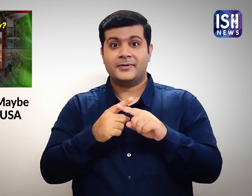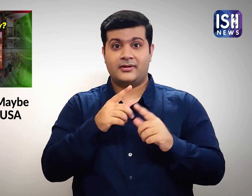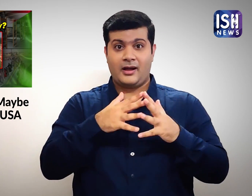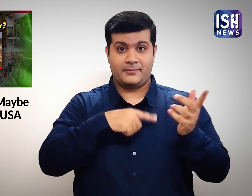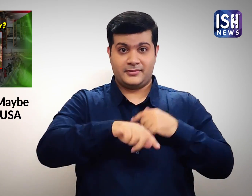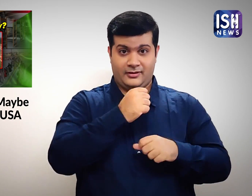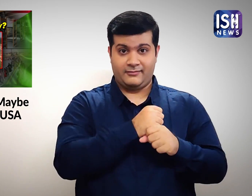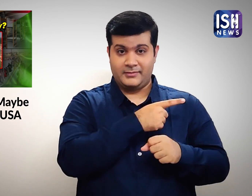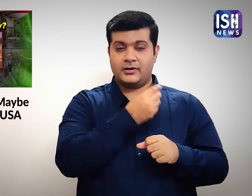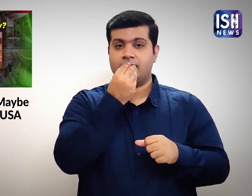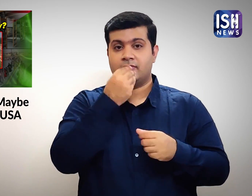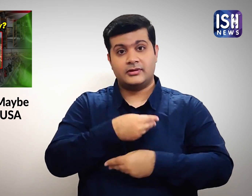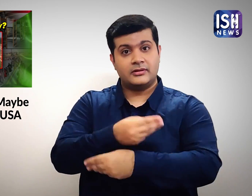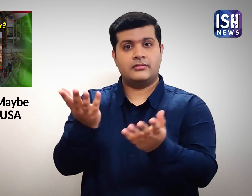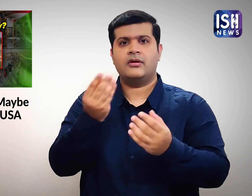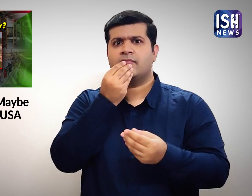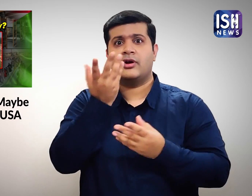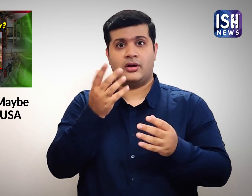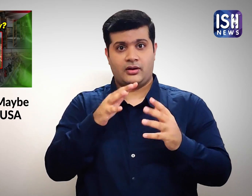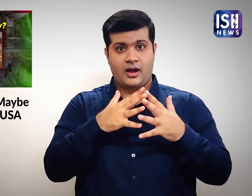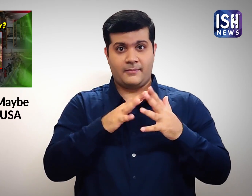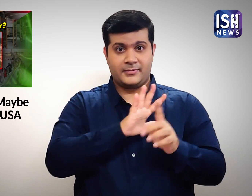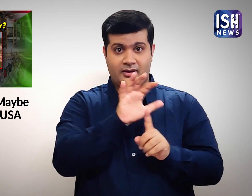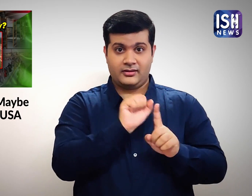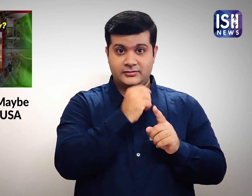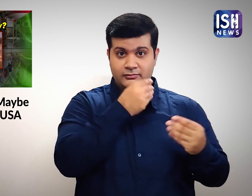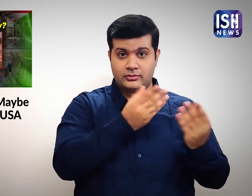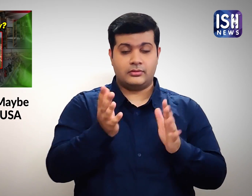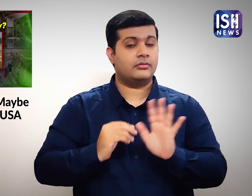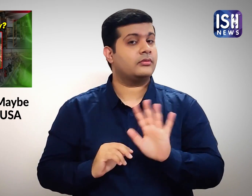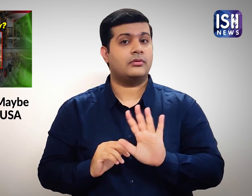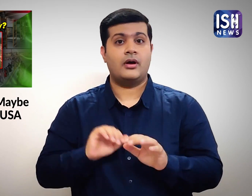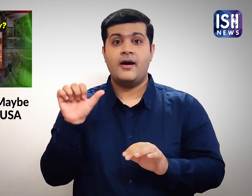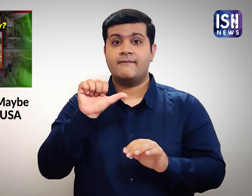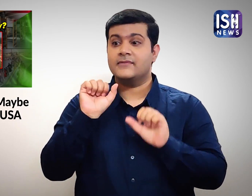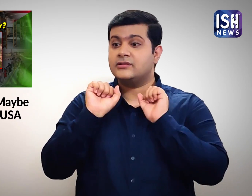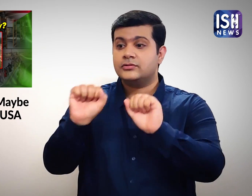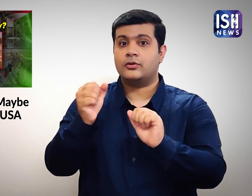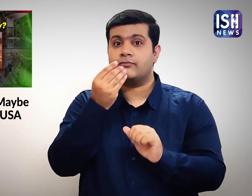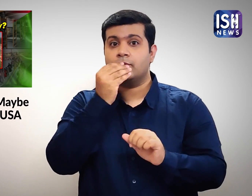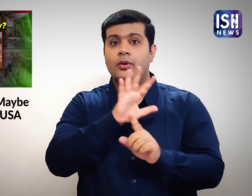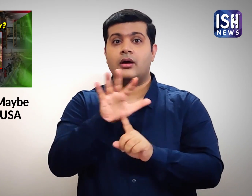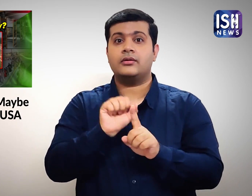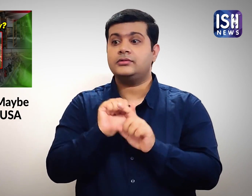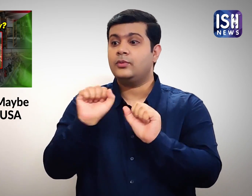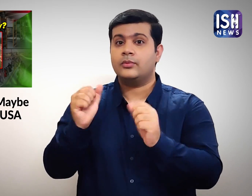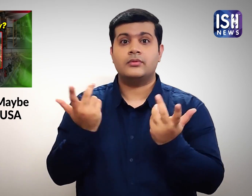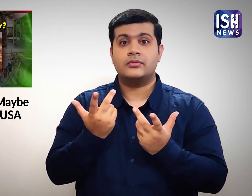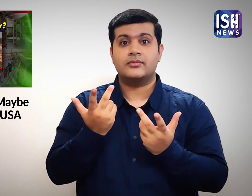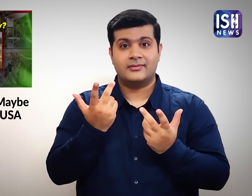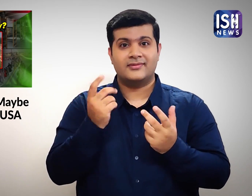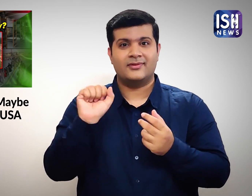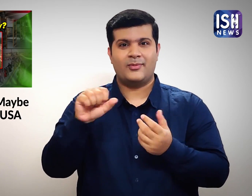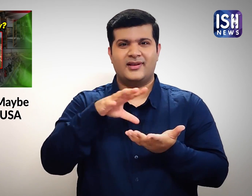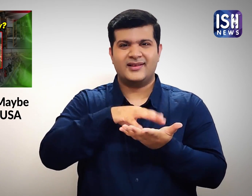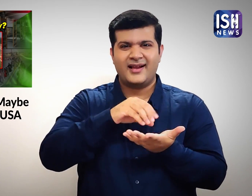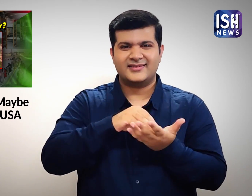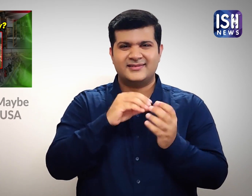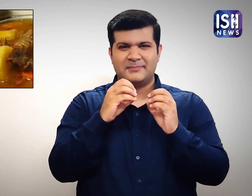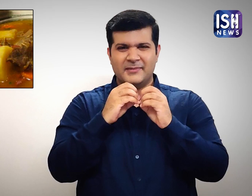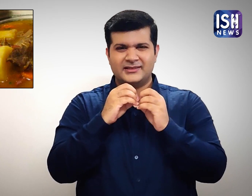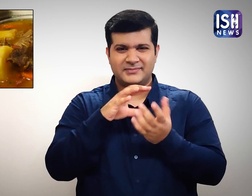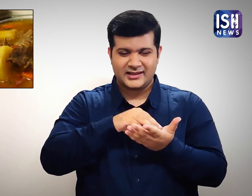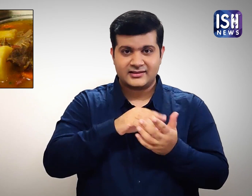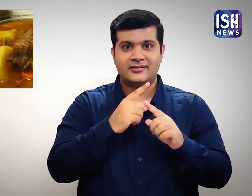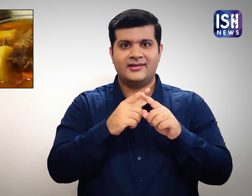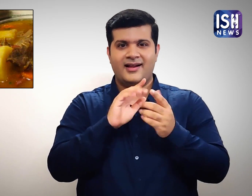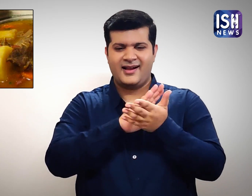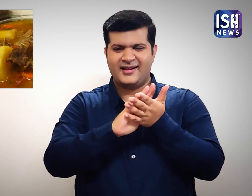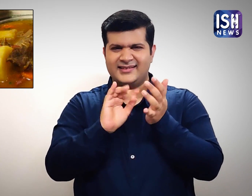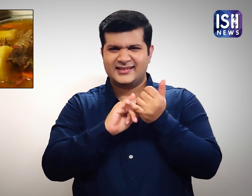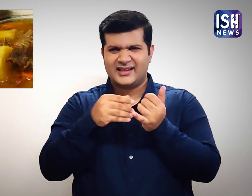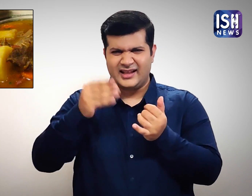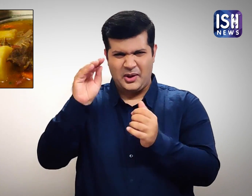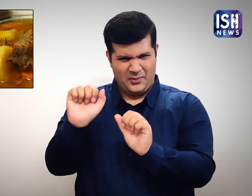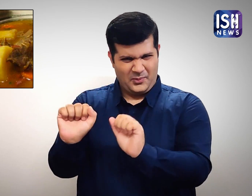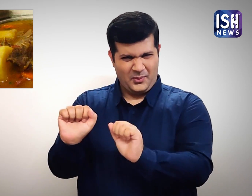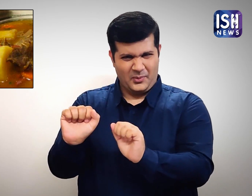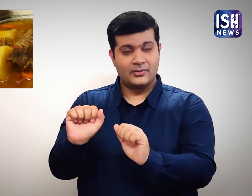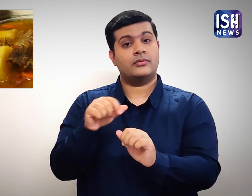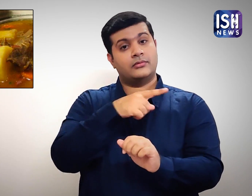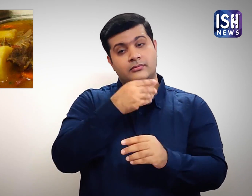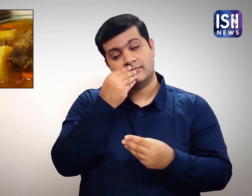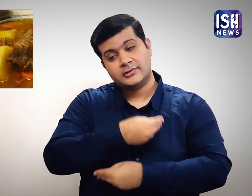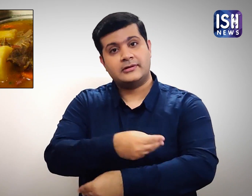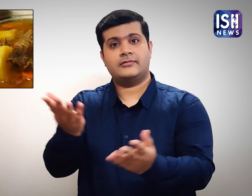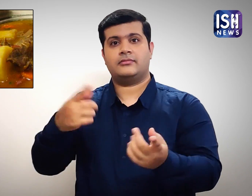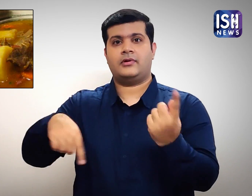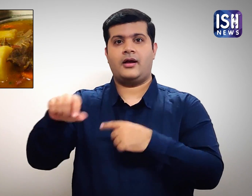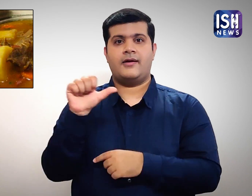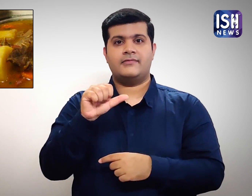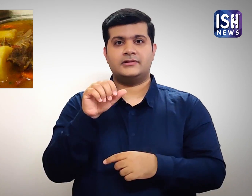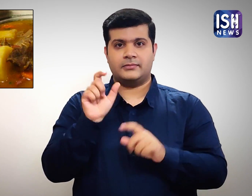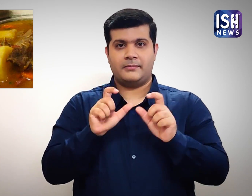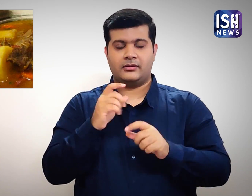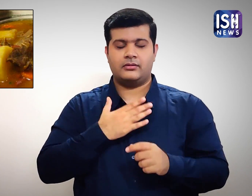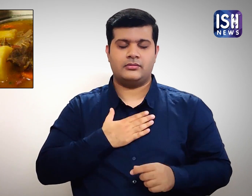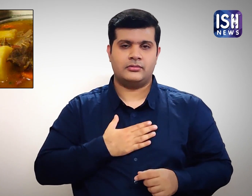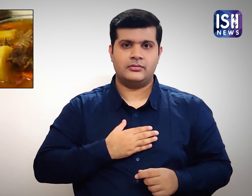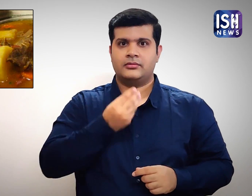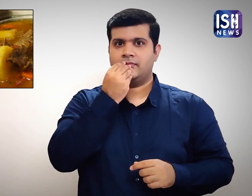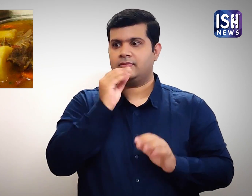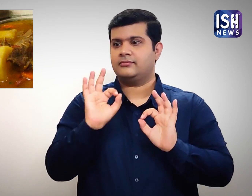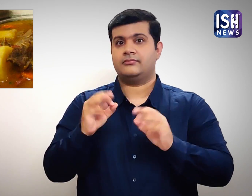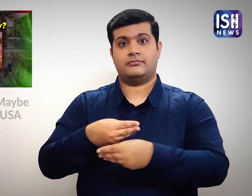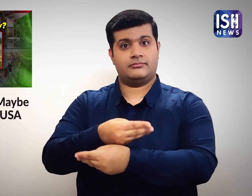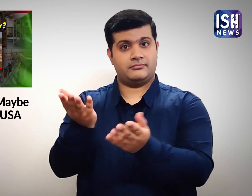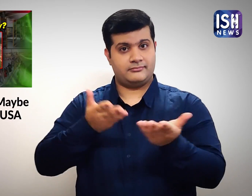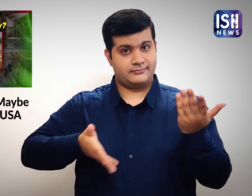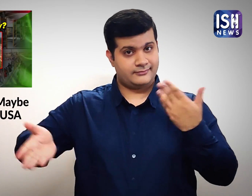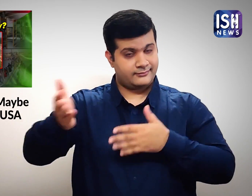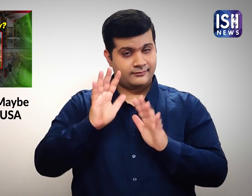They are being served traditional Afghan meals of basmati rice and hearty stew.